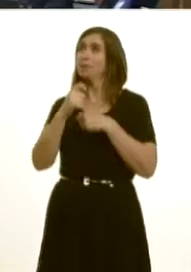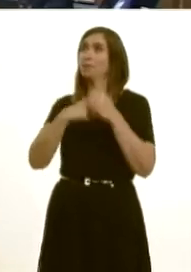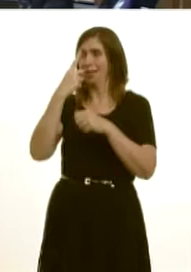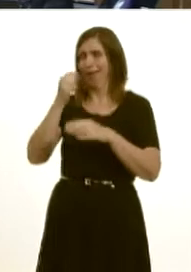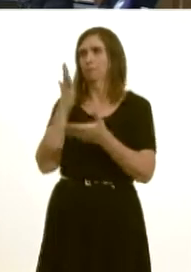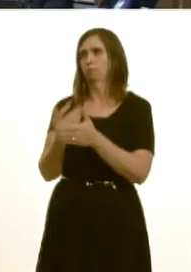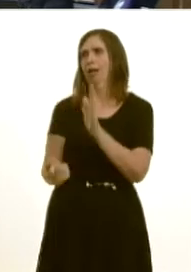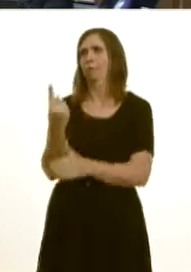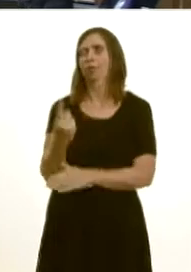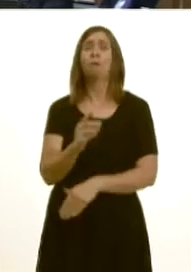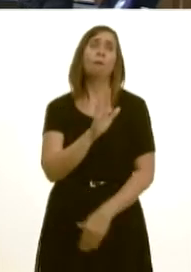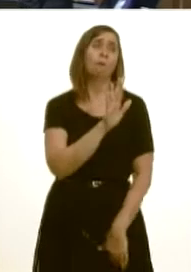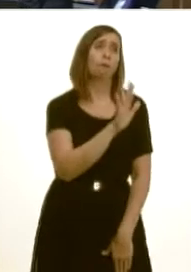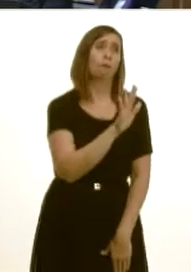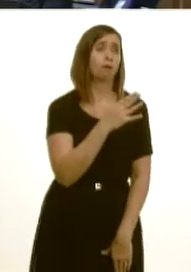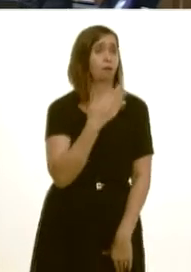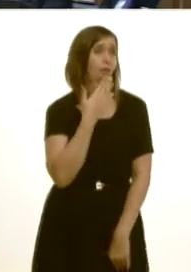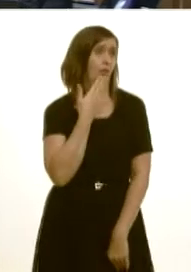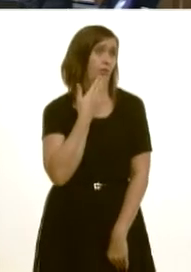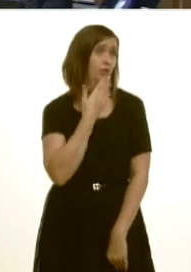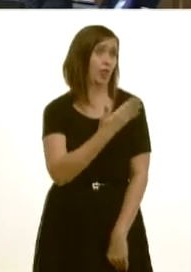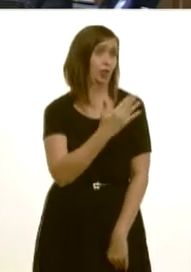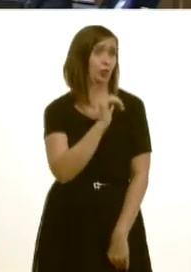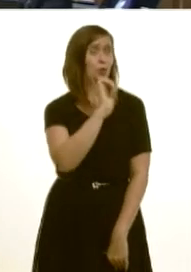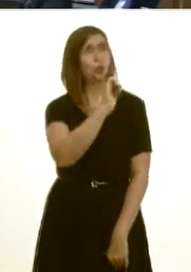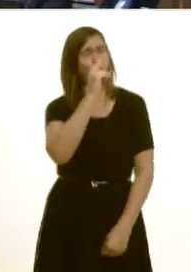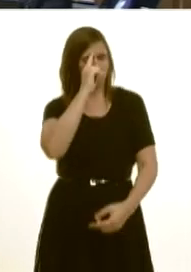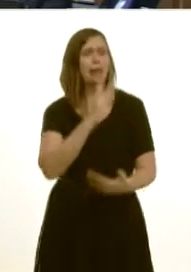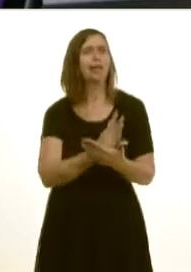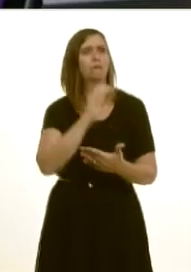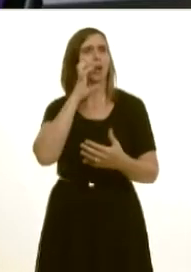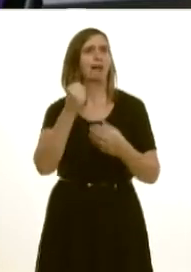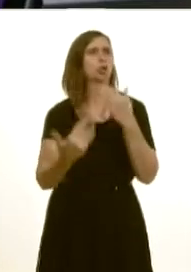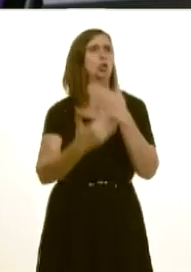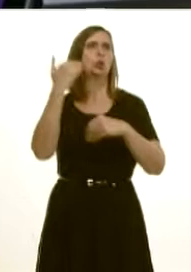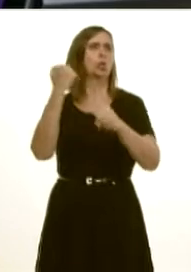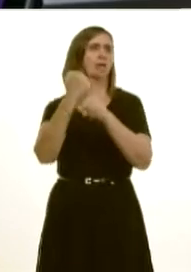Carwyn Jones: I thank the Member for her faith that there will be a new Government in London